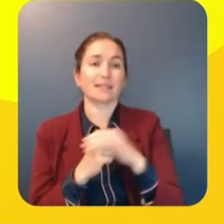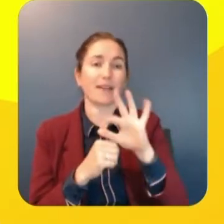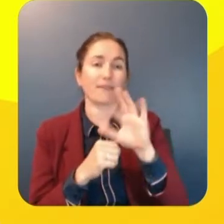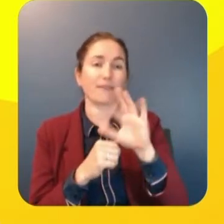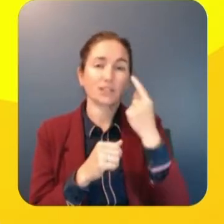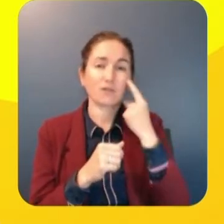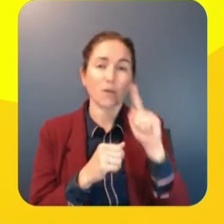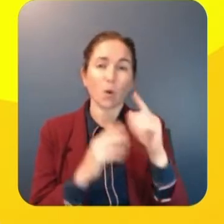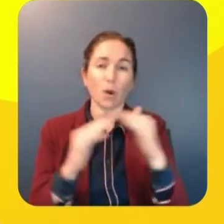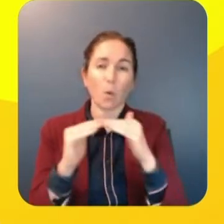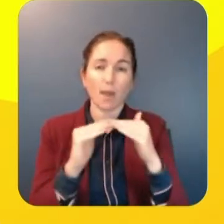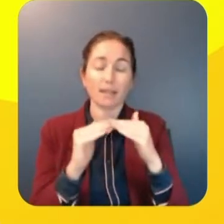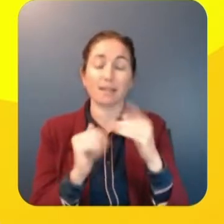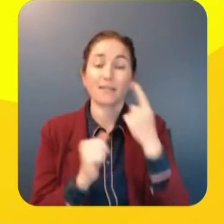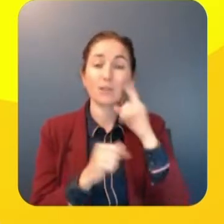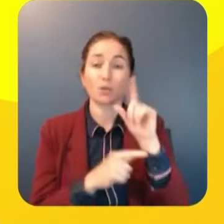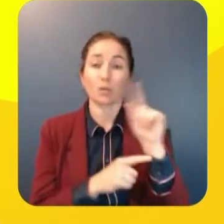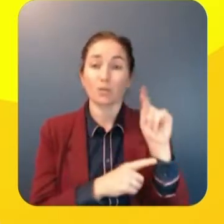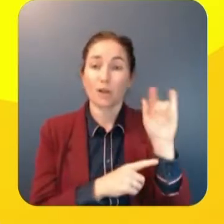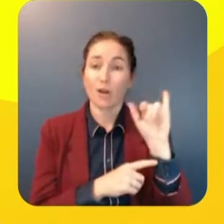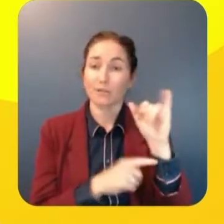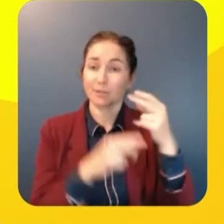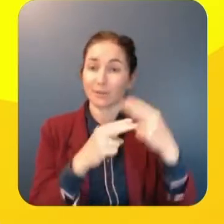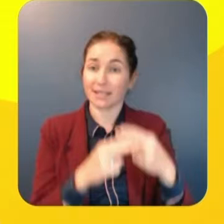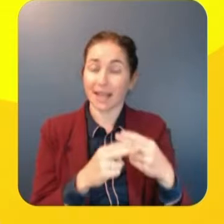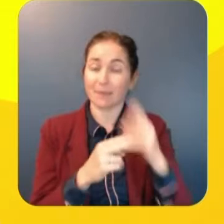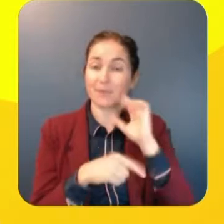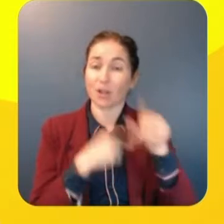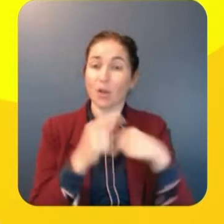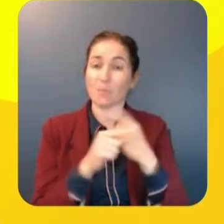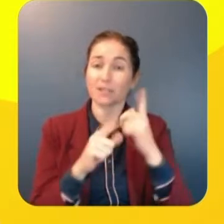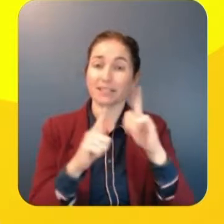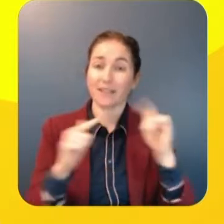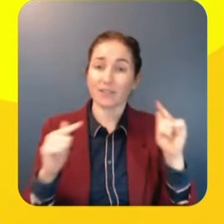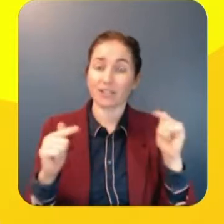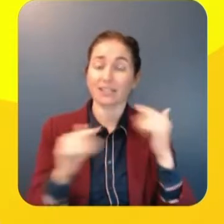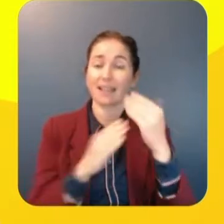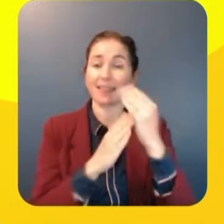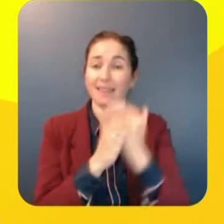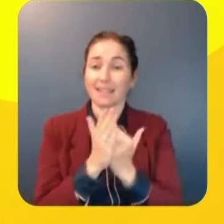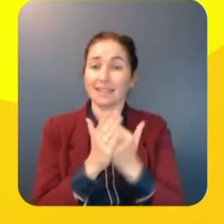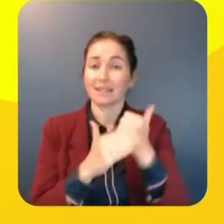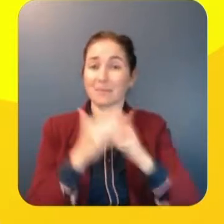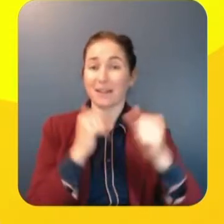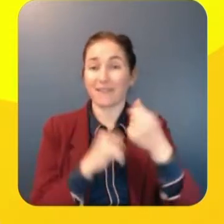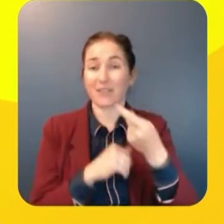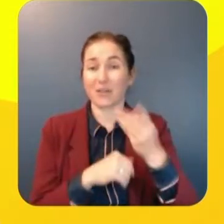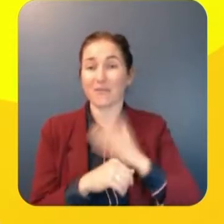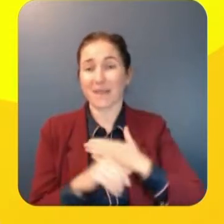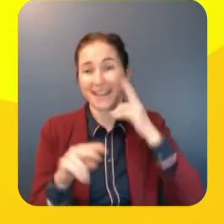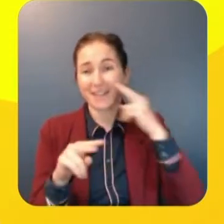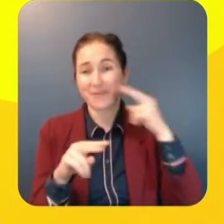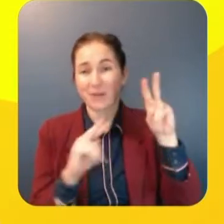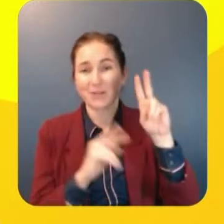In 2020, he was also named on the global diversity list. And among a couple of my heroes, that's the US VP Kamala Harris,